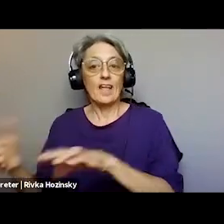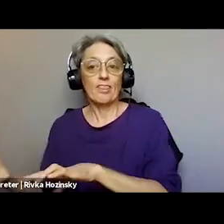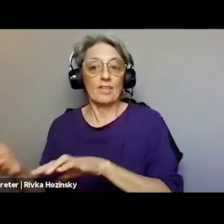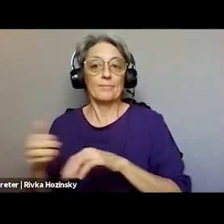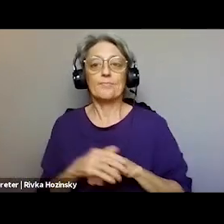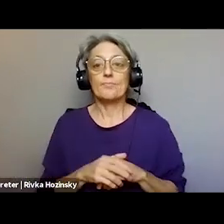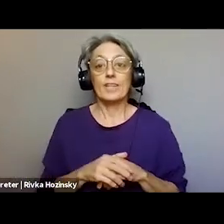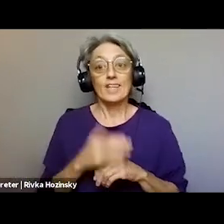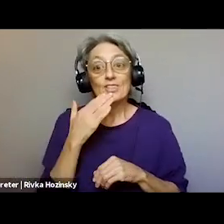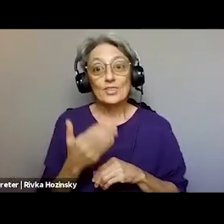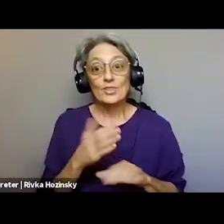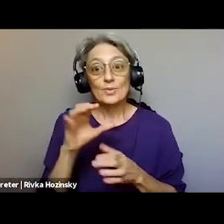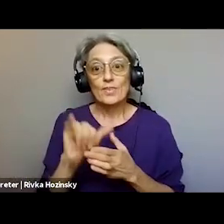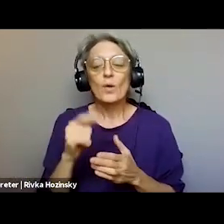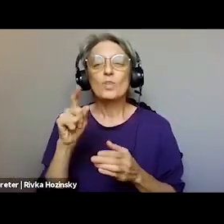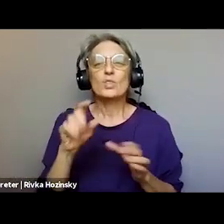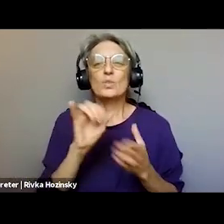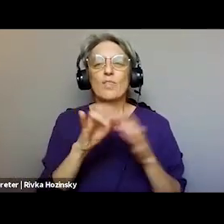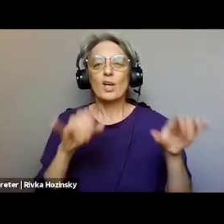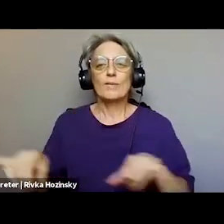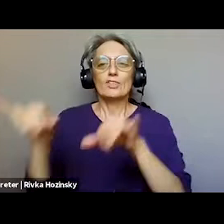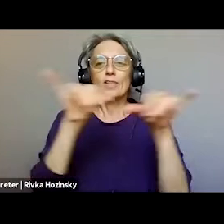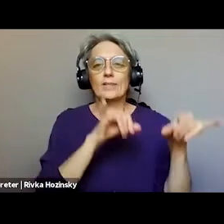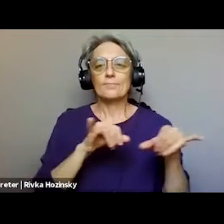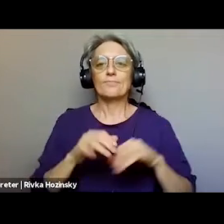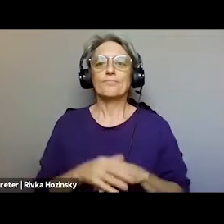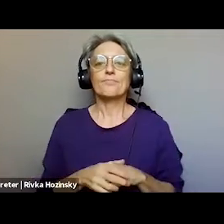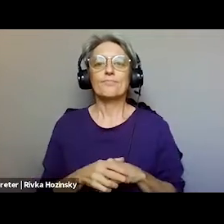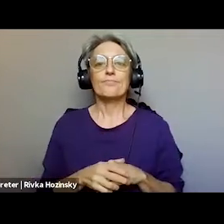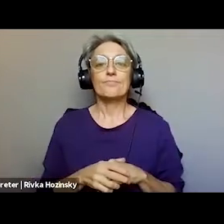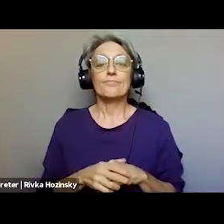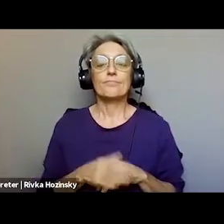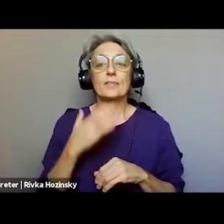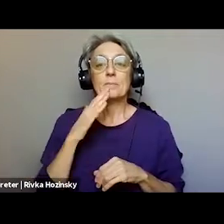do and we should do it universally. Inadequate prenatal care is associated with stillbirth,